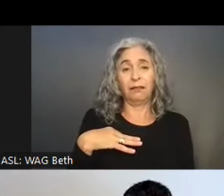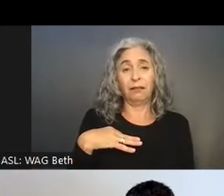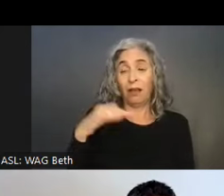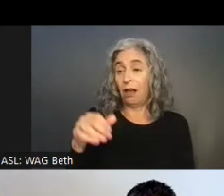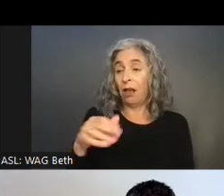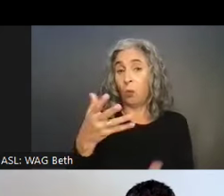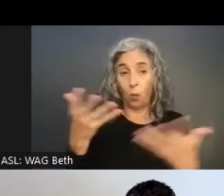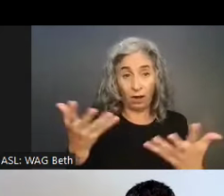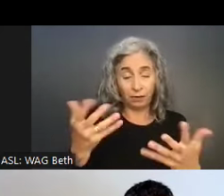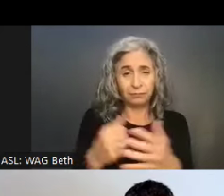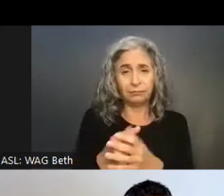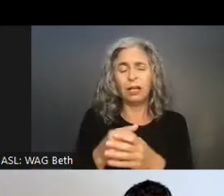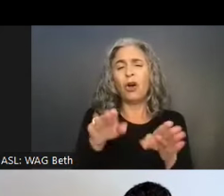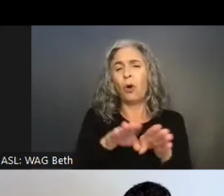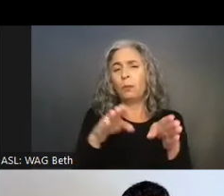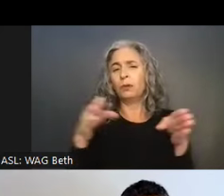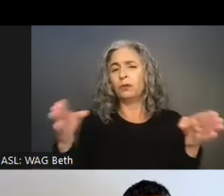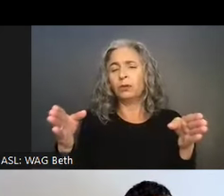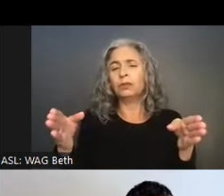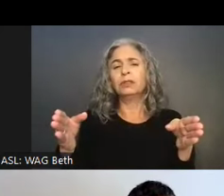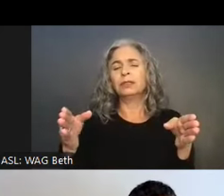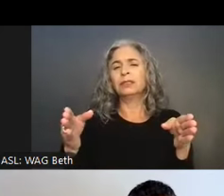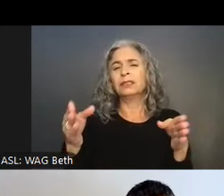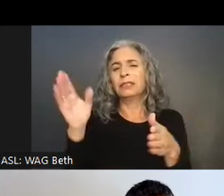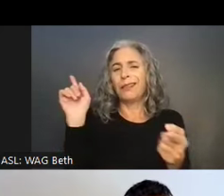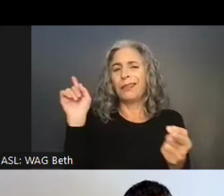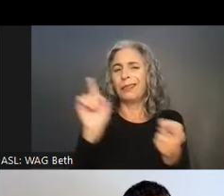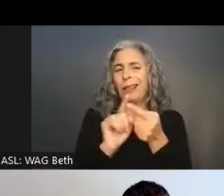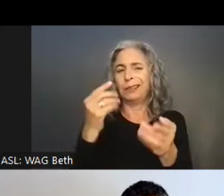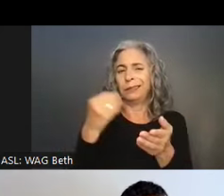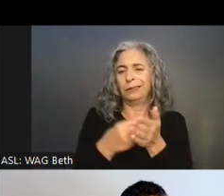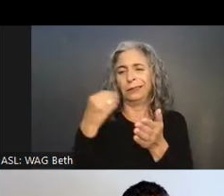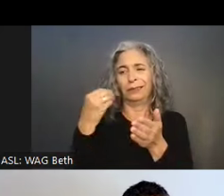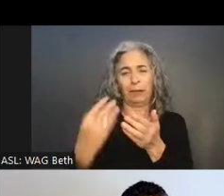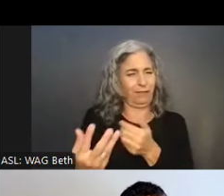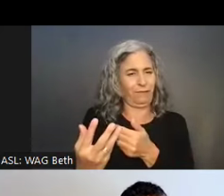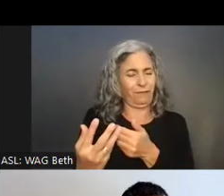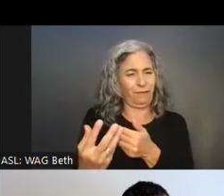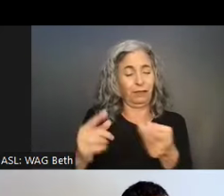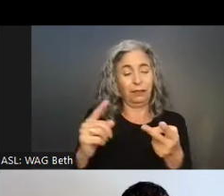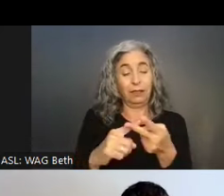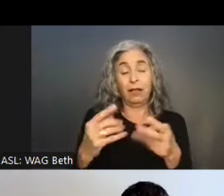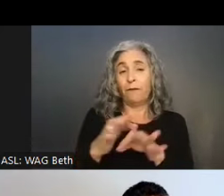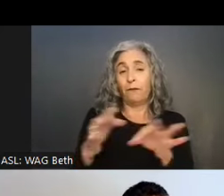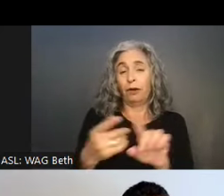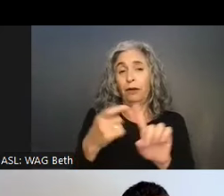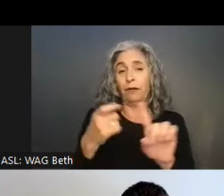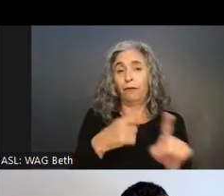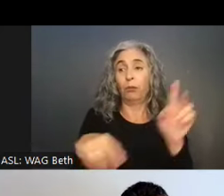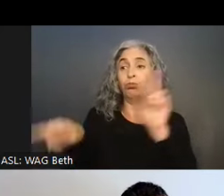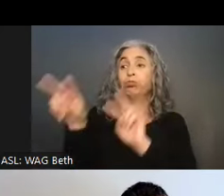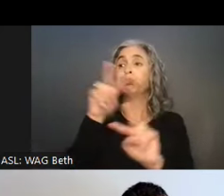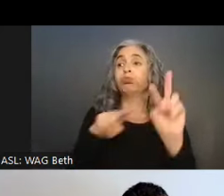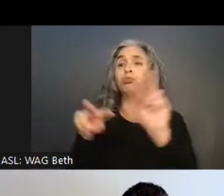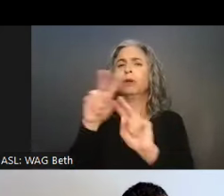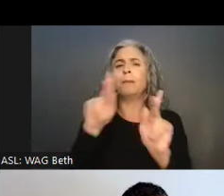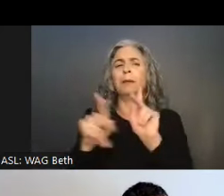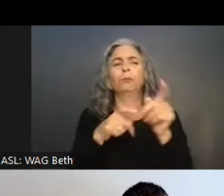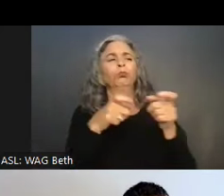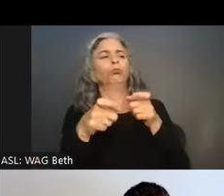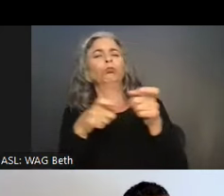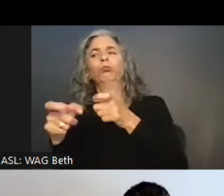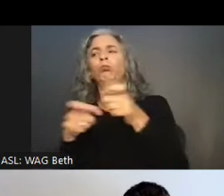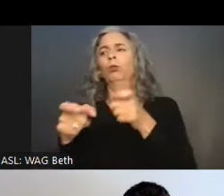is open source software is less expensive. It's free from surveillance capitalism and privacy